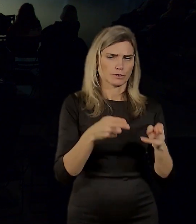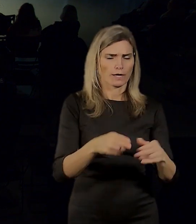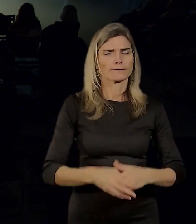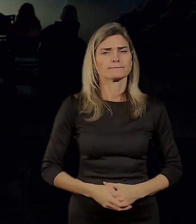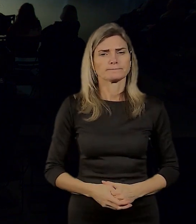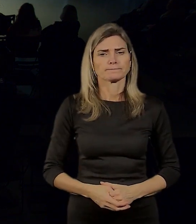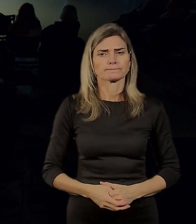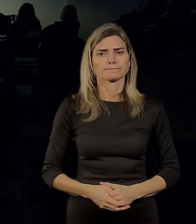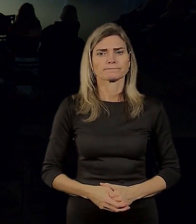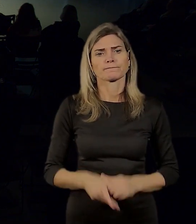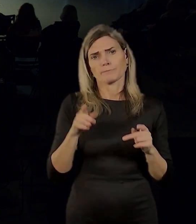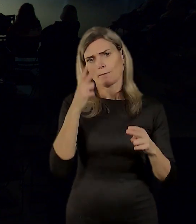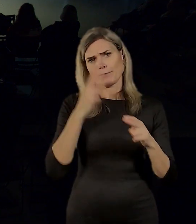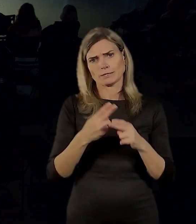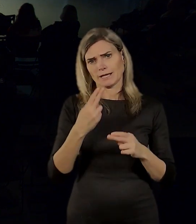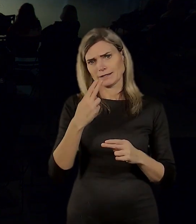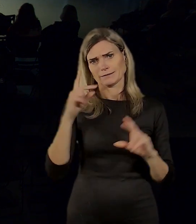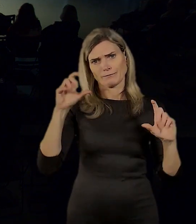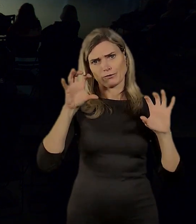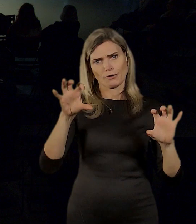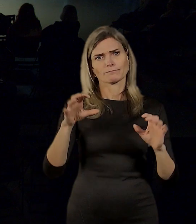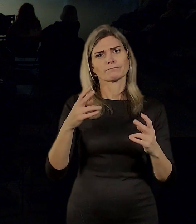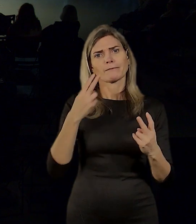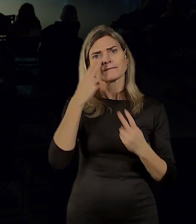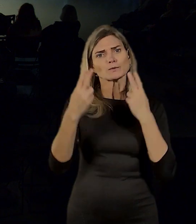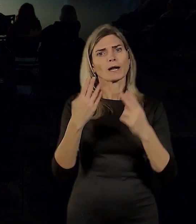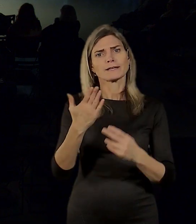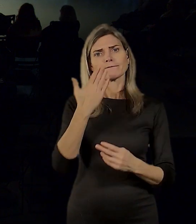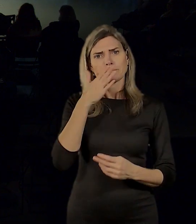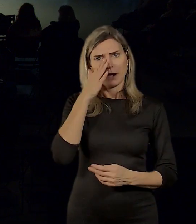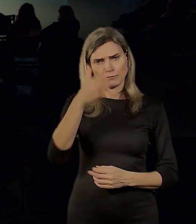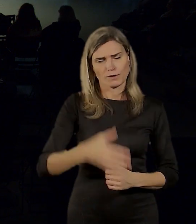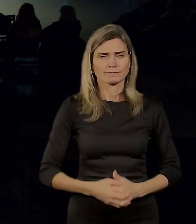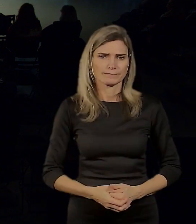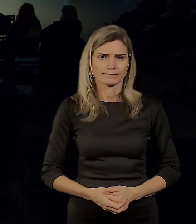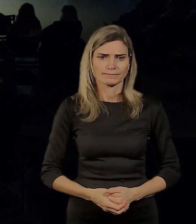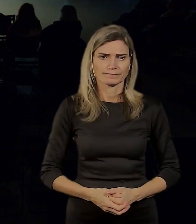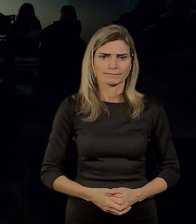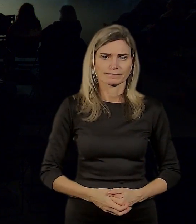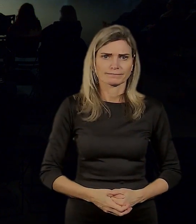And I believe we will discuss it in the next discussion. Thank you.